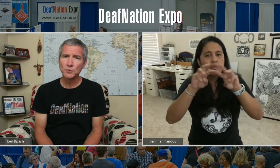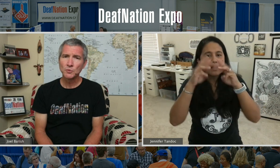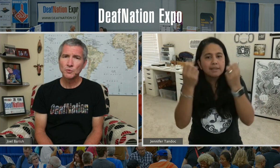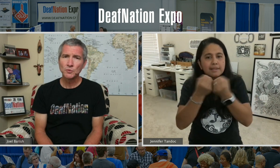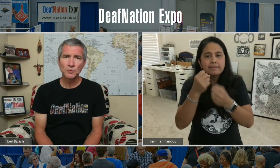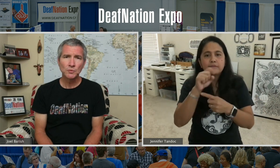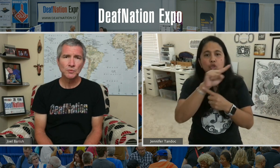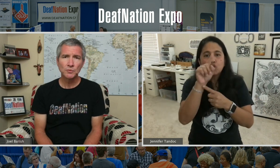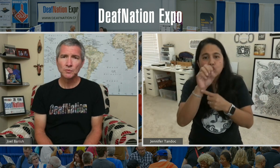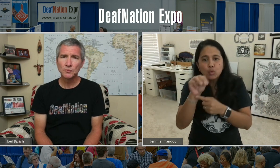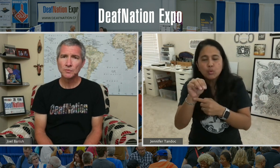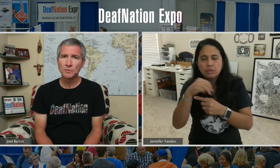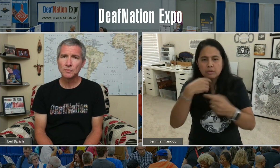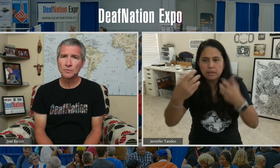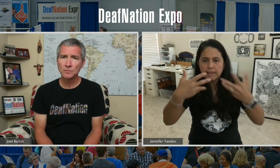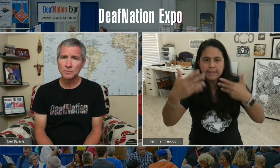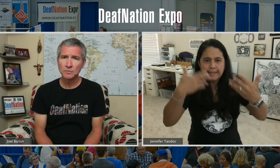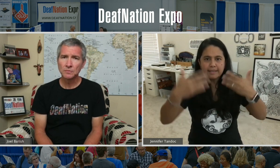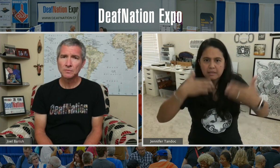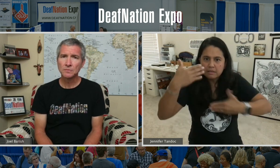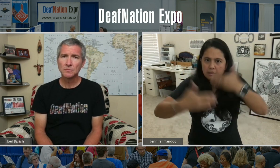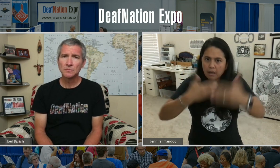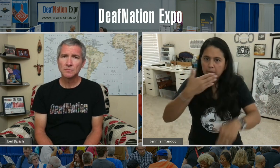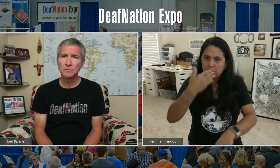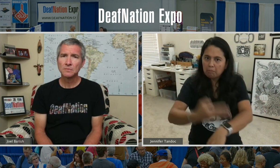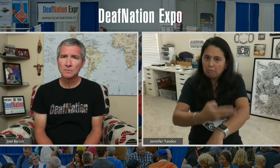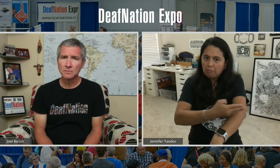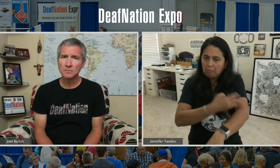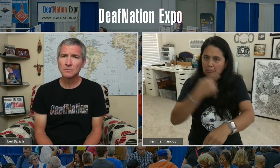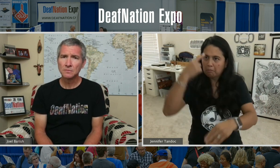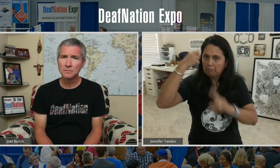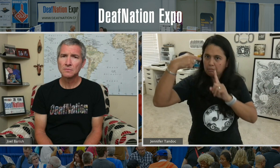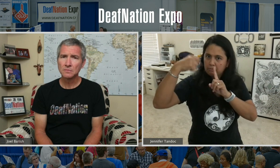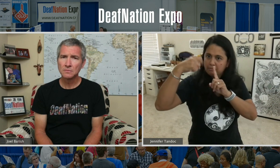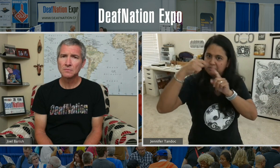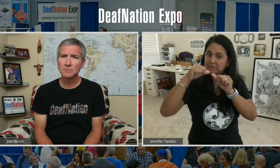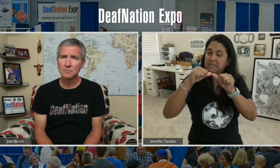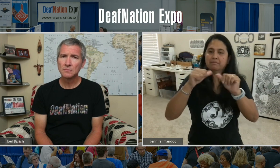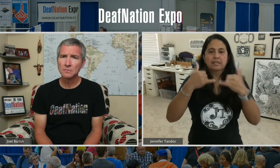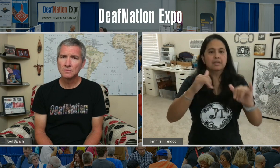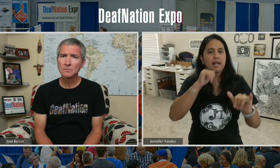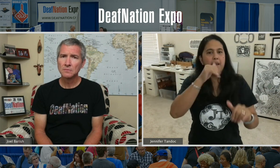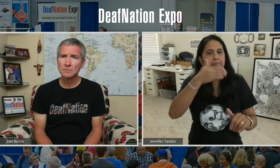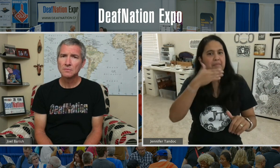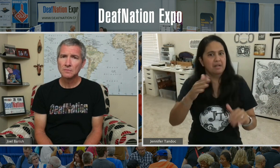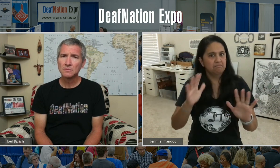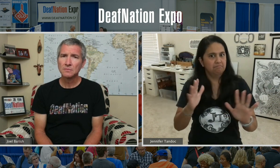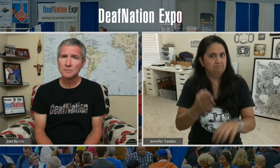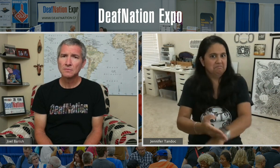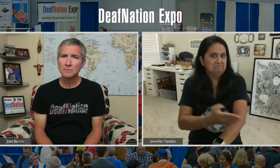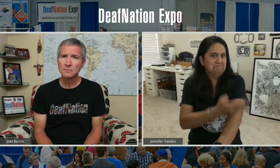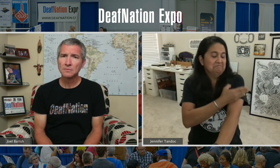I also took workshops on Zoom and improved, and it’s not bad.